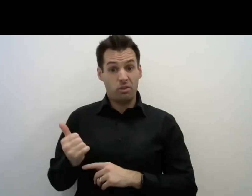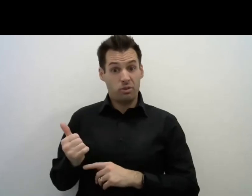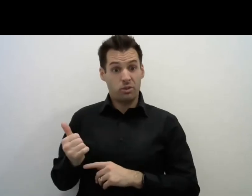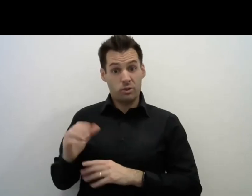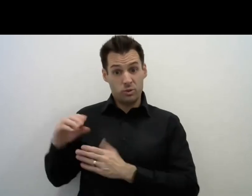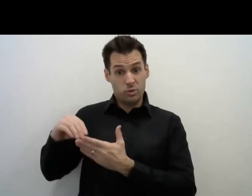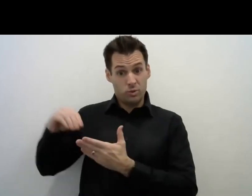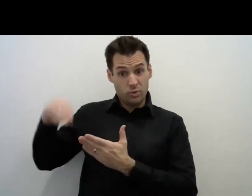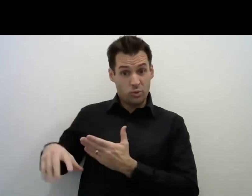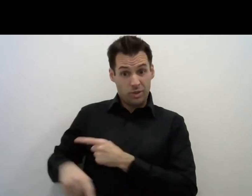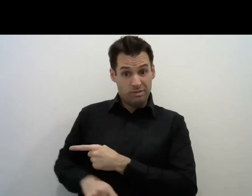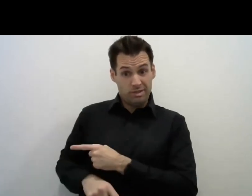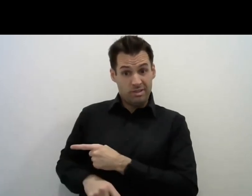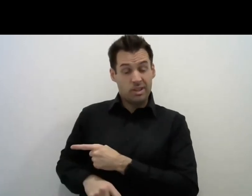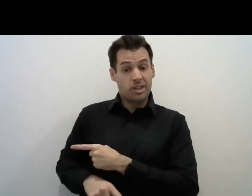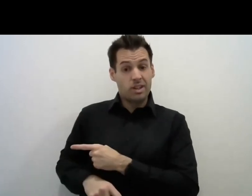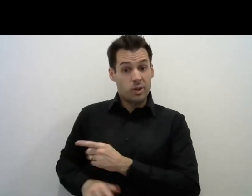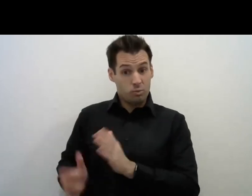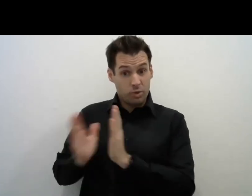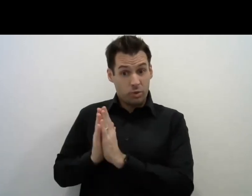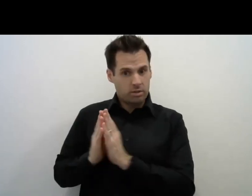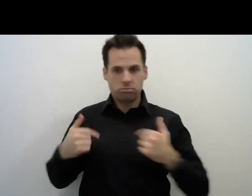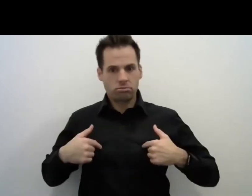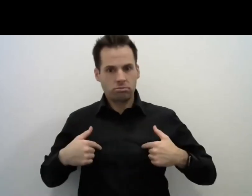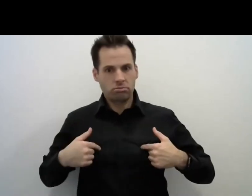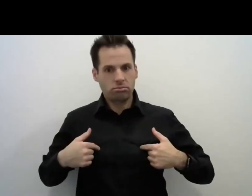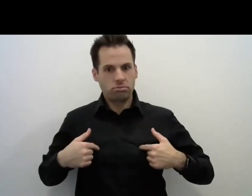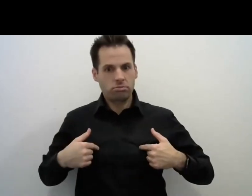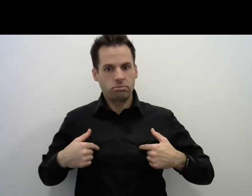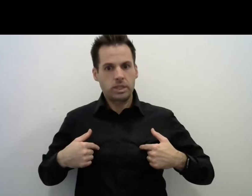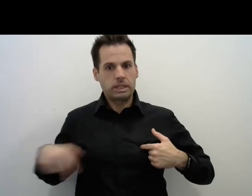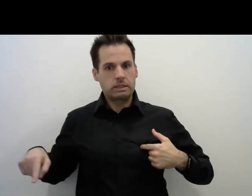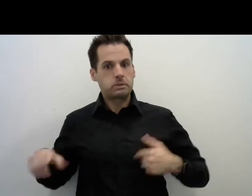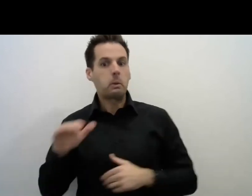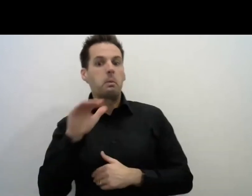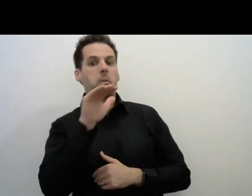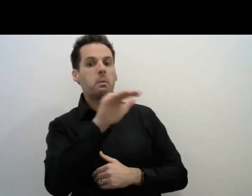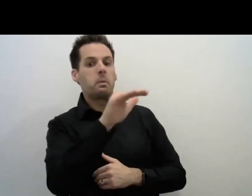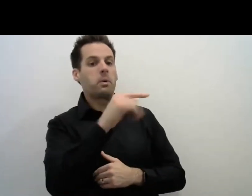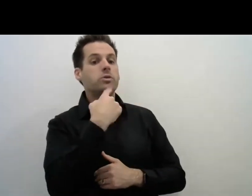requested not of me first of all of my professor that my guide dog